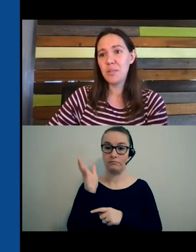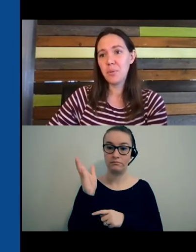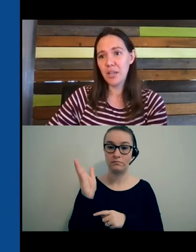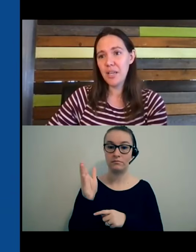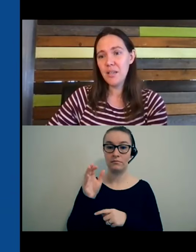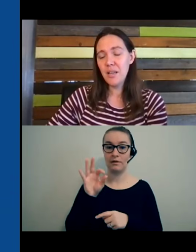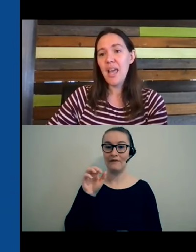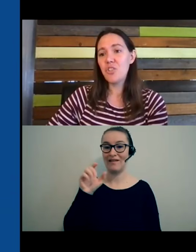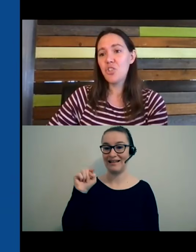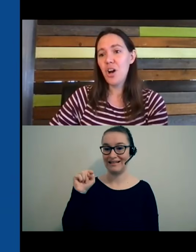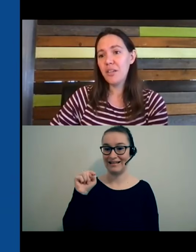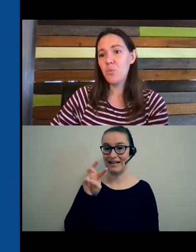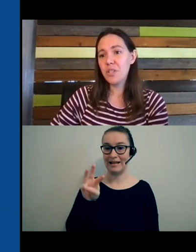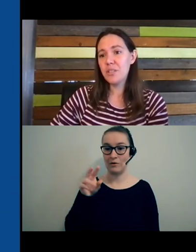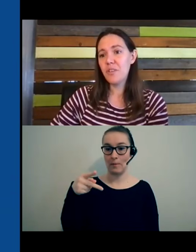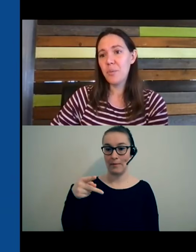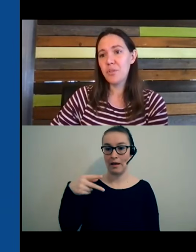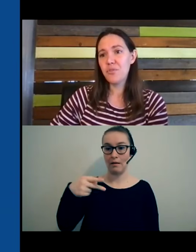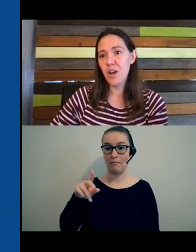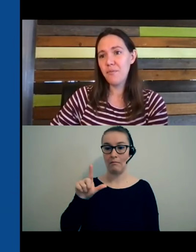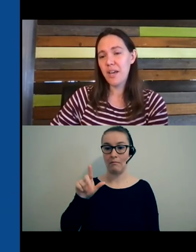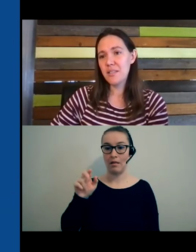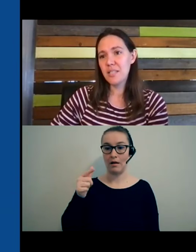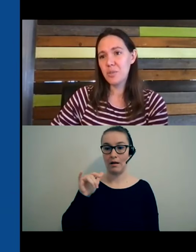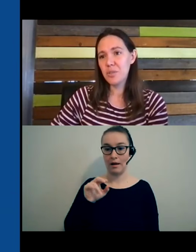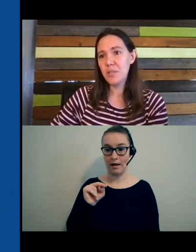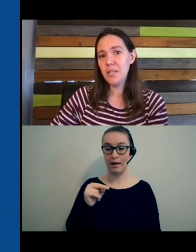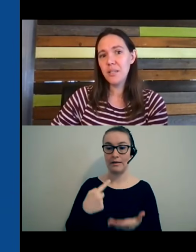plugin and talking with the developers from FacetWP